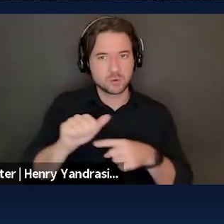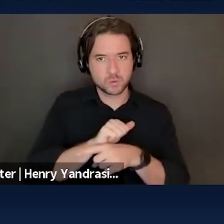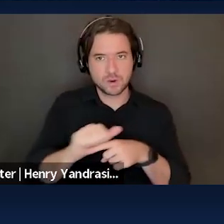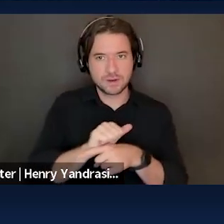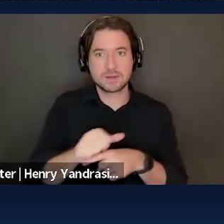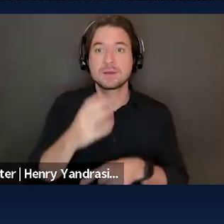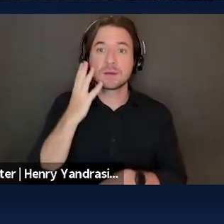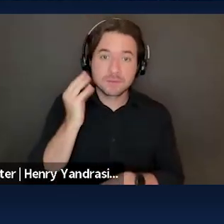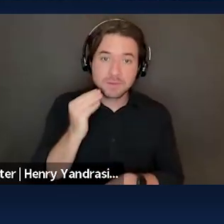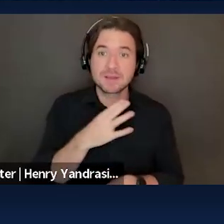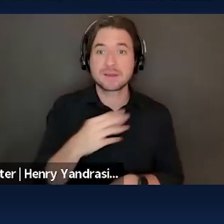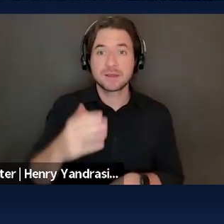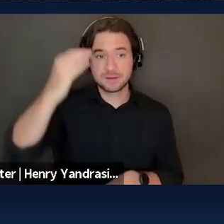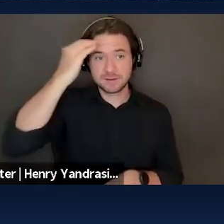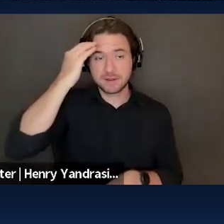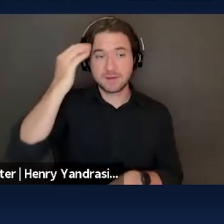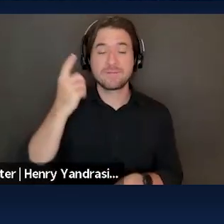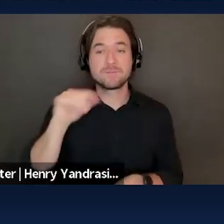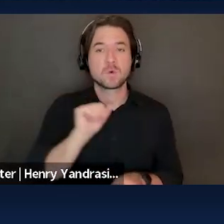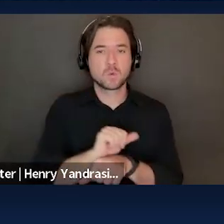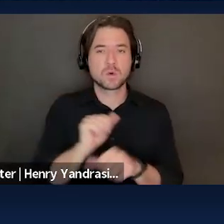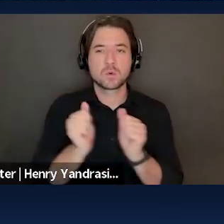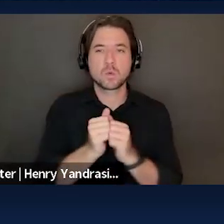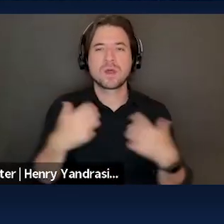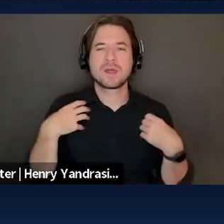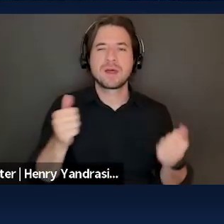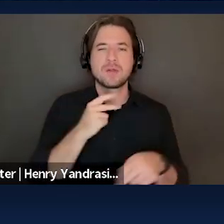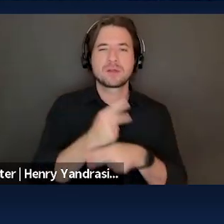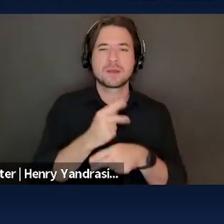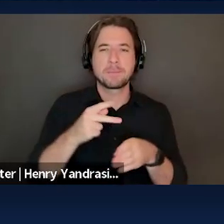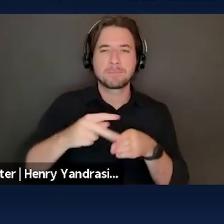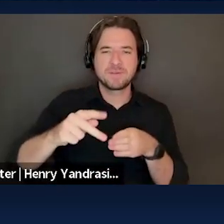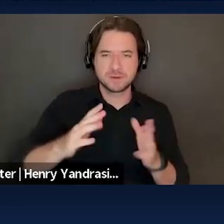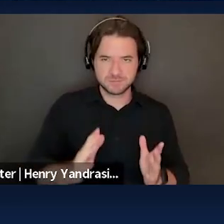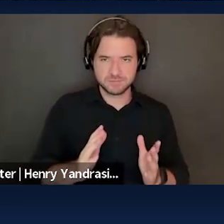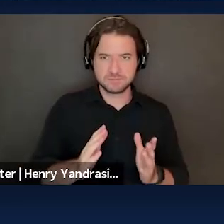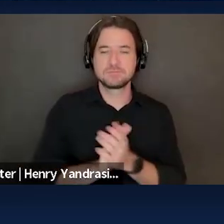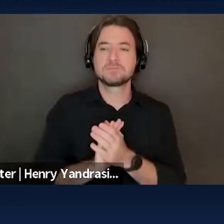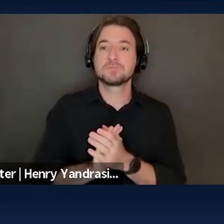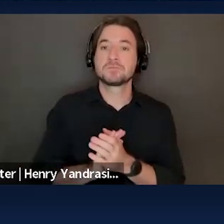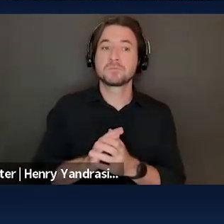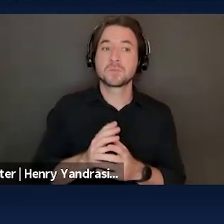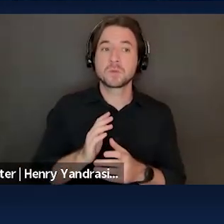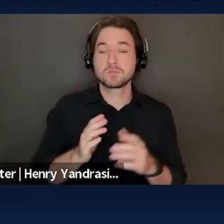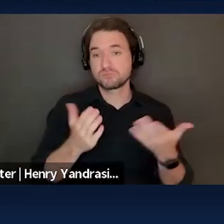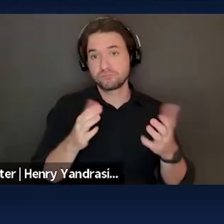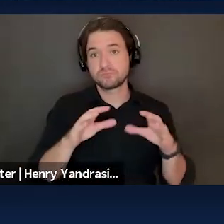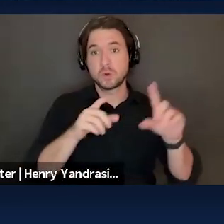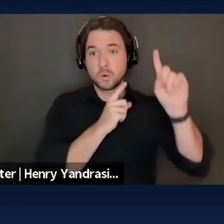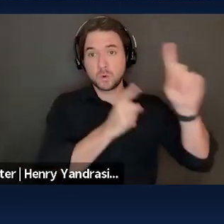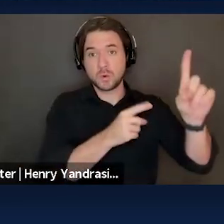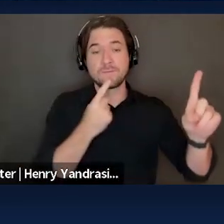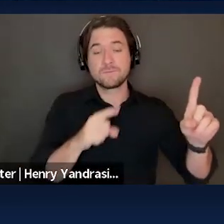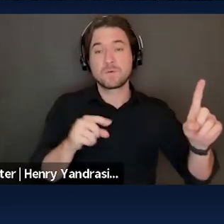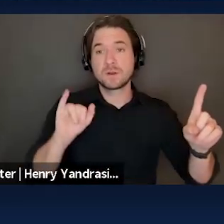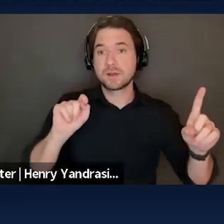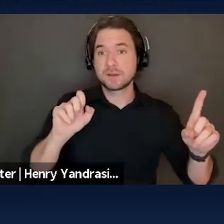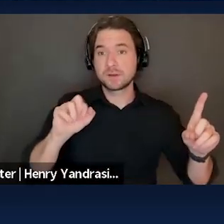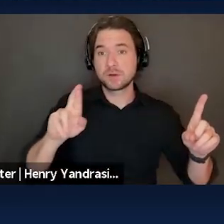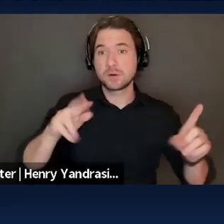experience and knowledge of working with healthcare professionals. Overarching goals of interprofessional education and practice improve.